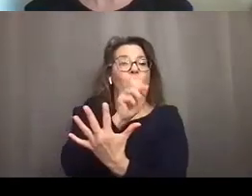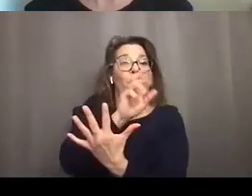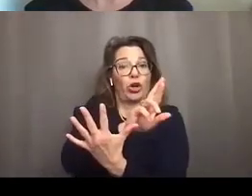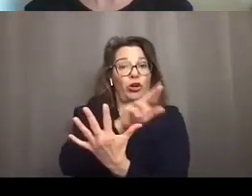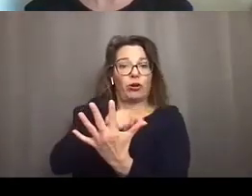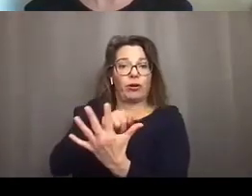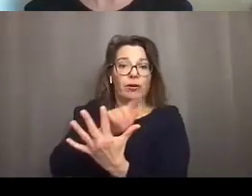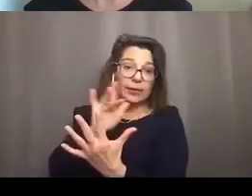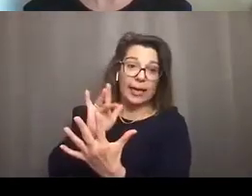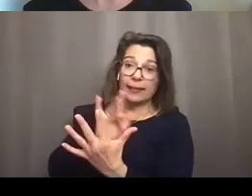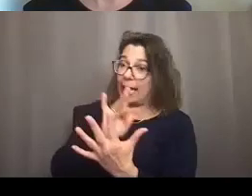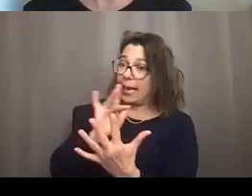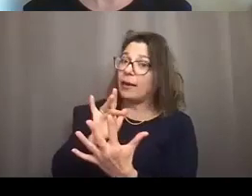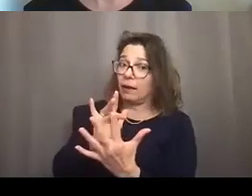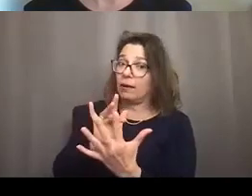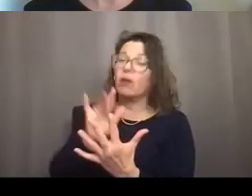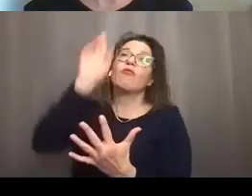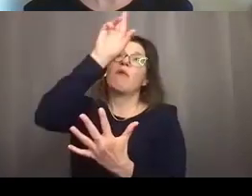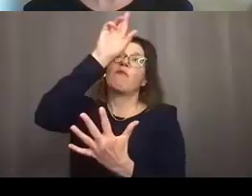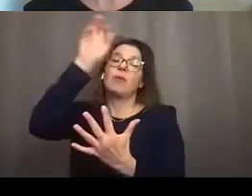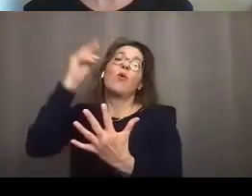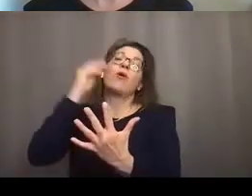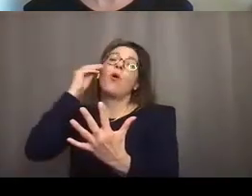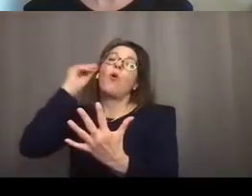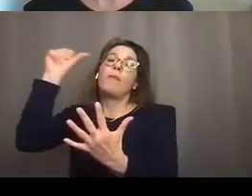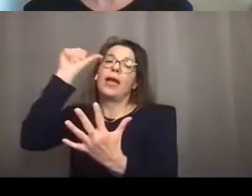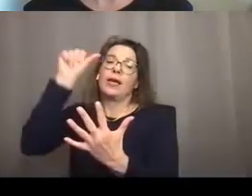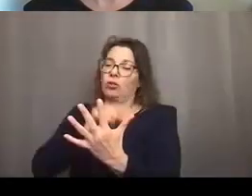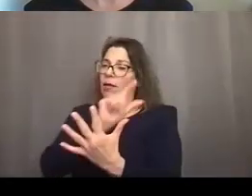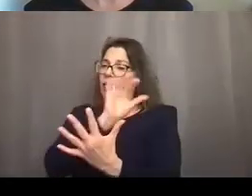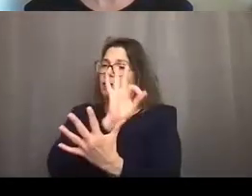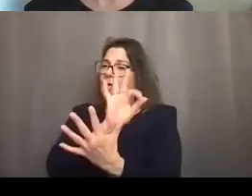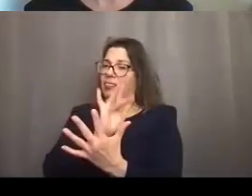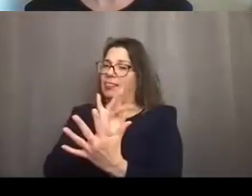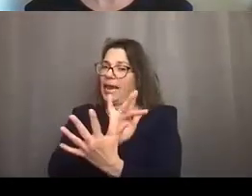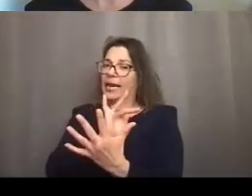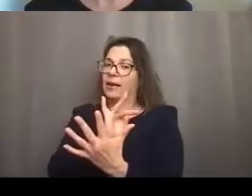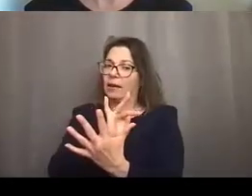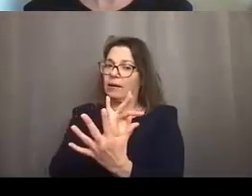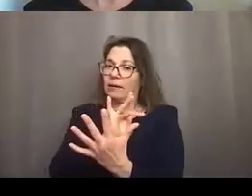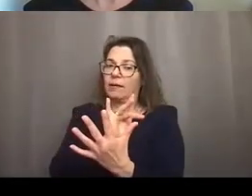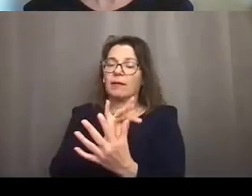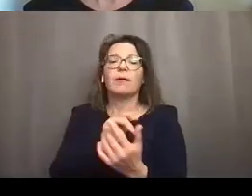If you're starting from the RePORT home page we do have a link to the advanced search form specifically,